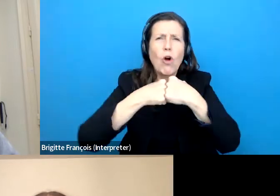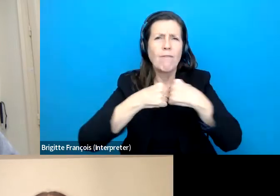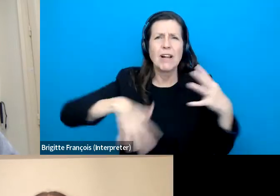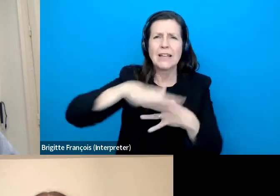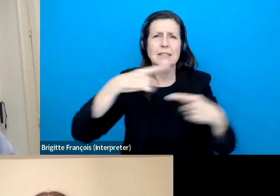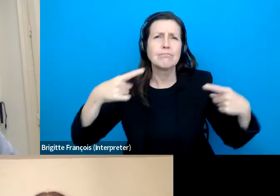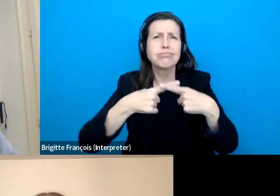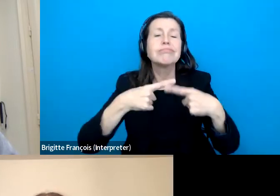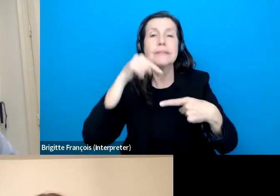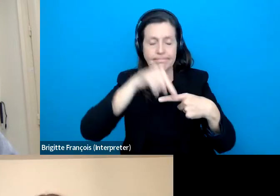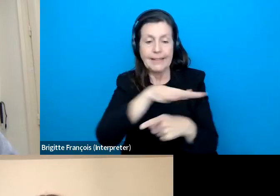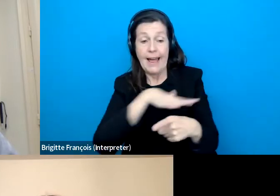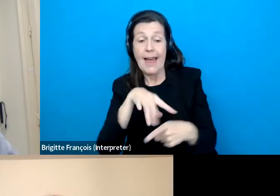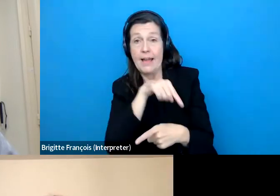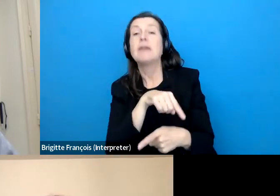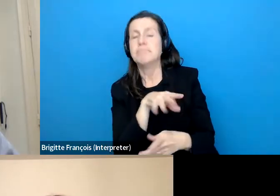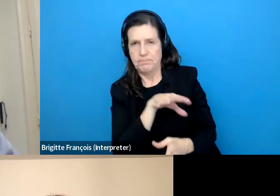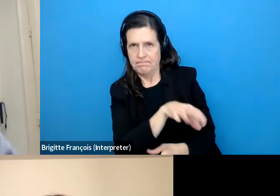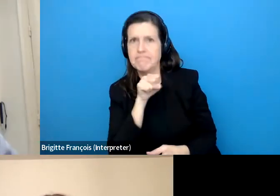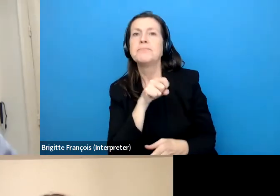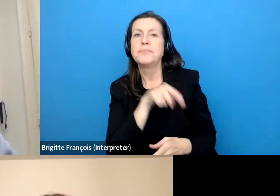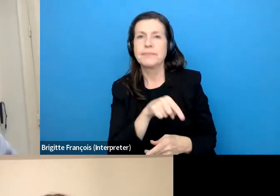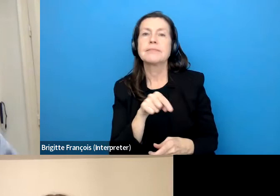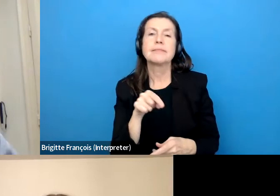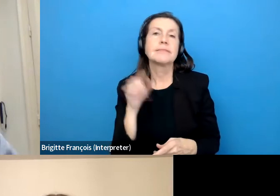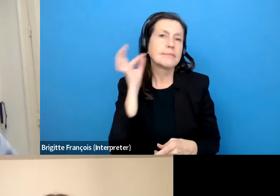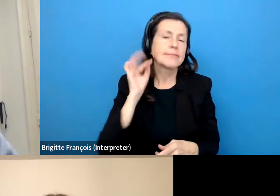The Committee emphasizes that the realities of trafficking